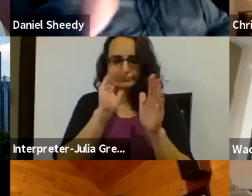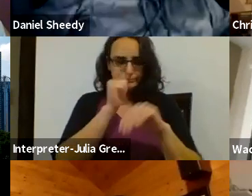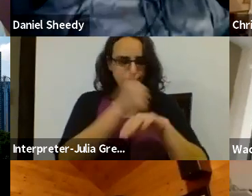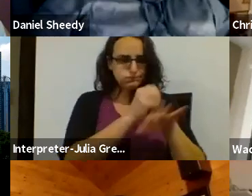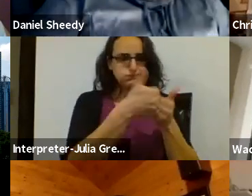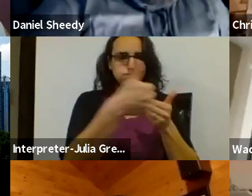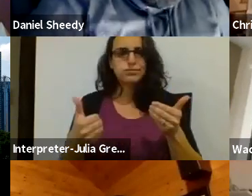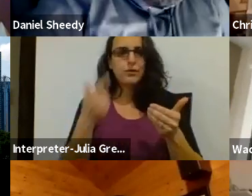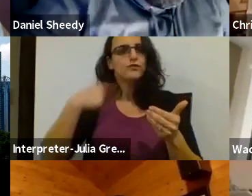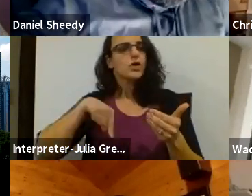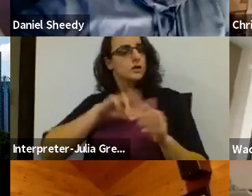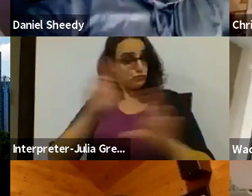Carolyn Gallagher: So we ready, um,